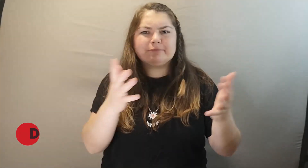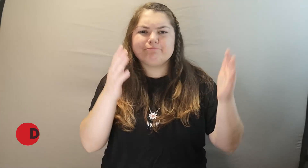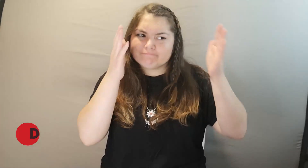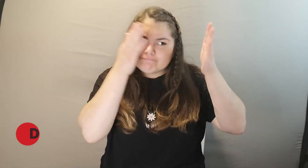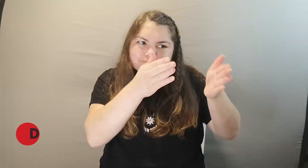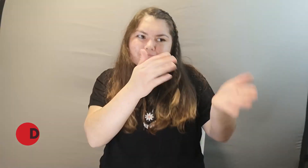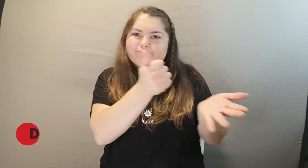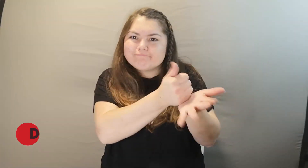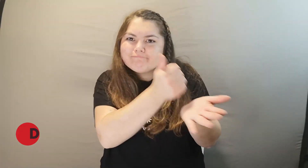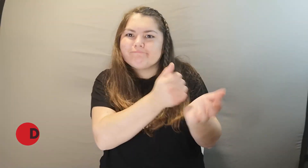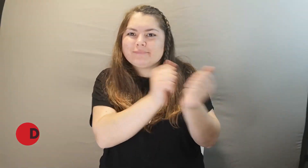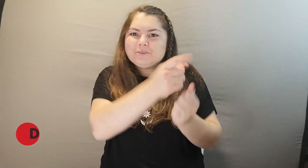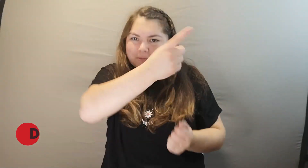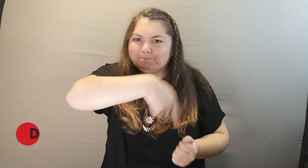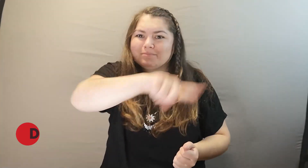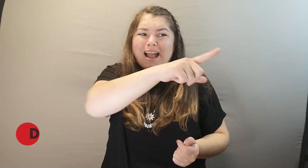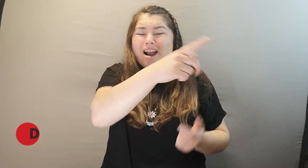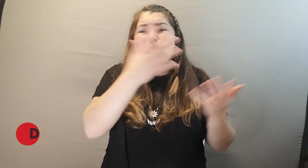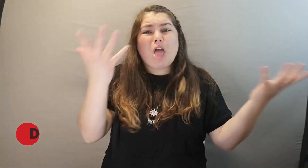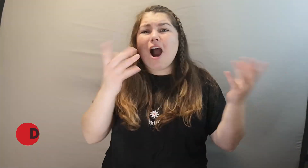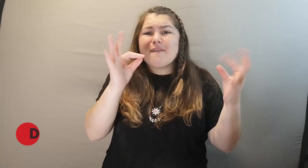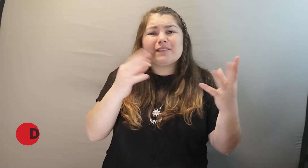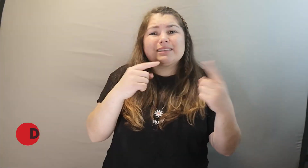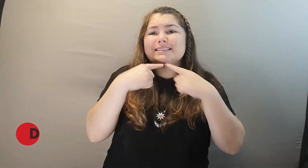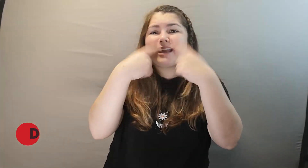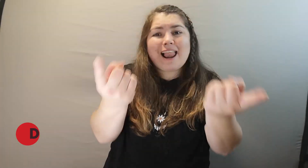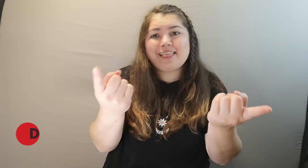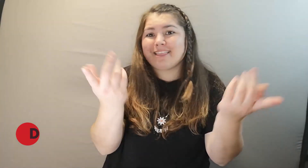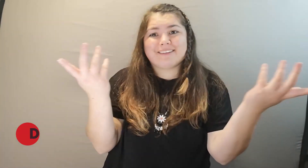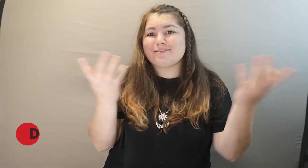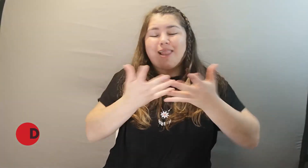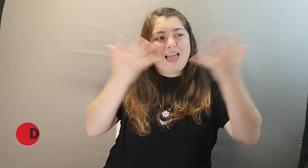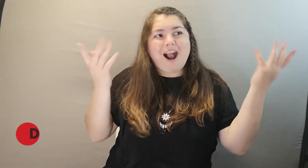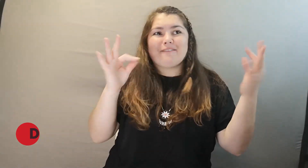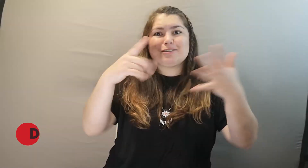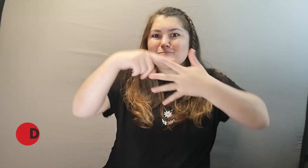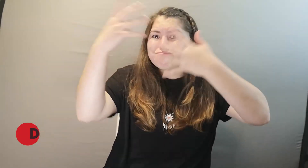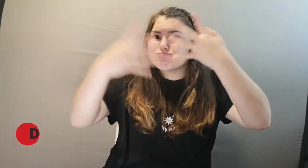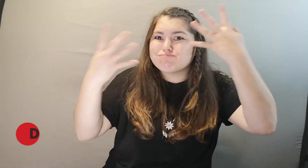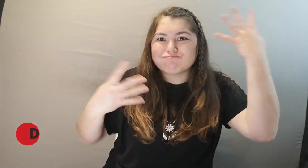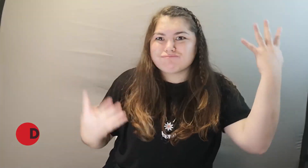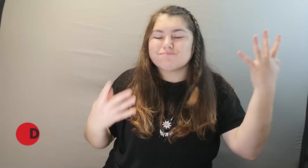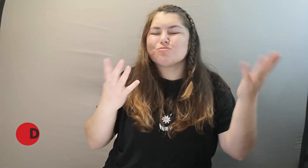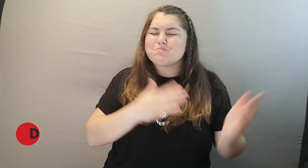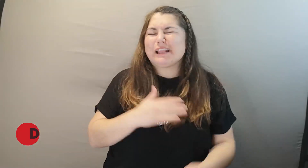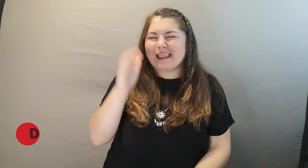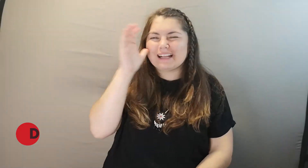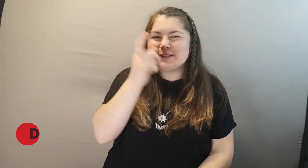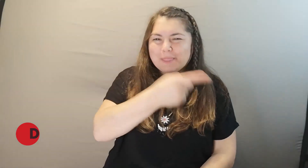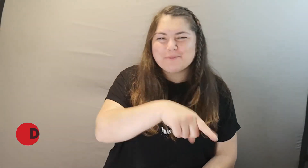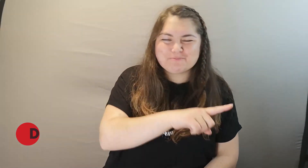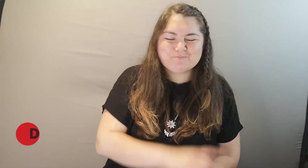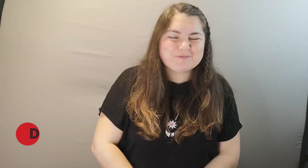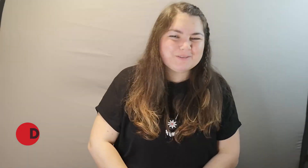We need to encourage, help, and work with them. They have a lot to tell, please listen to them.